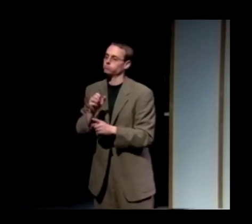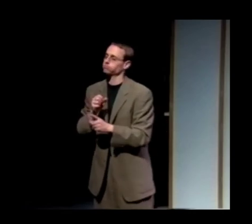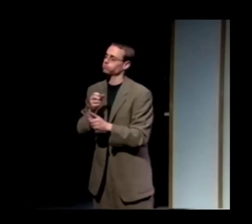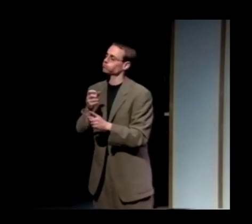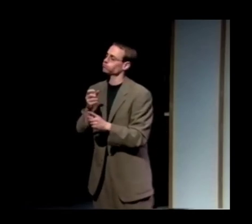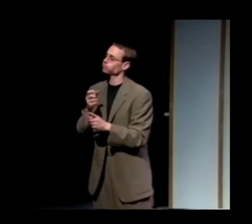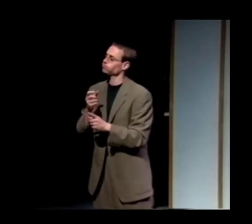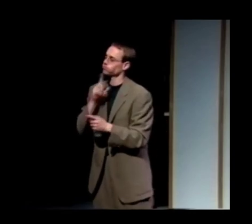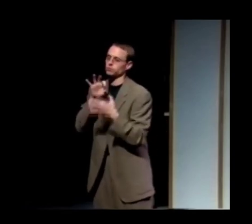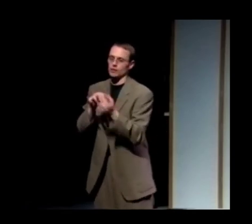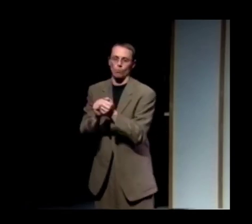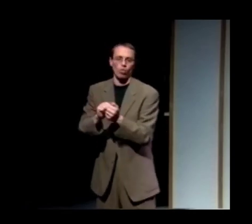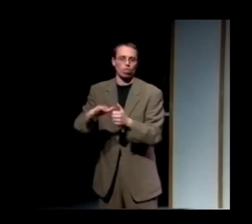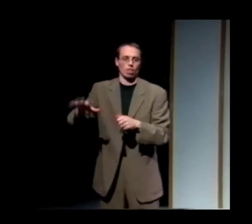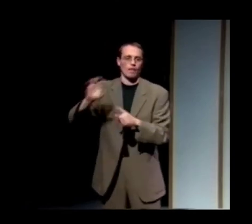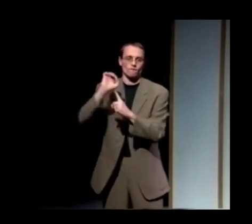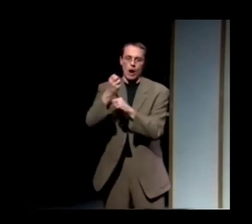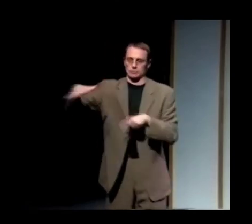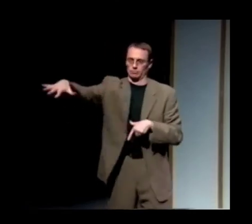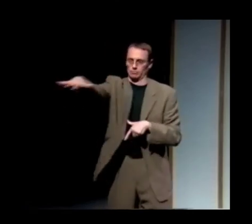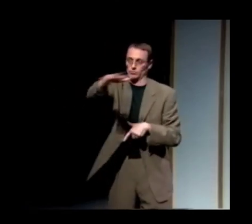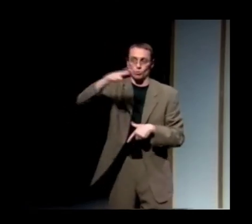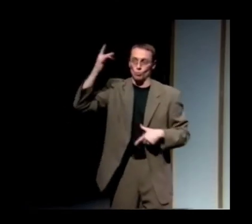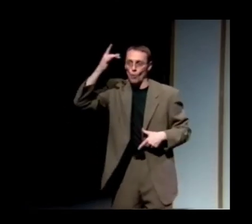YOU'VE ESTABLISHED THE ENVIRONMENT.